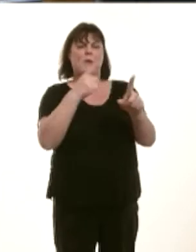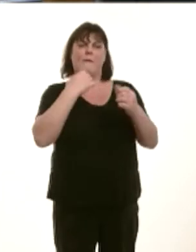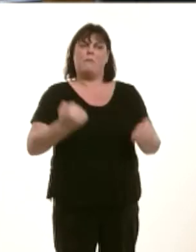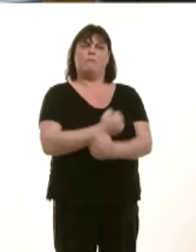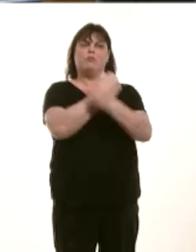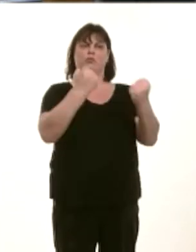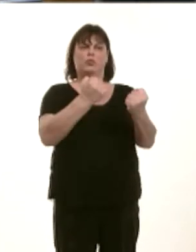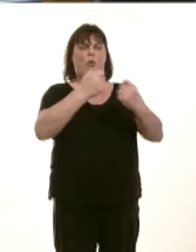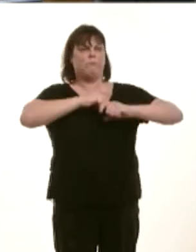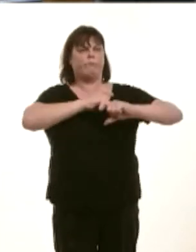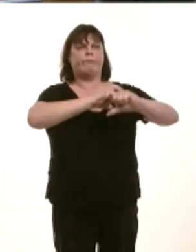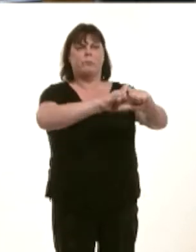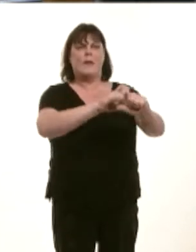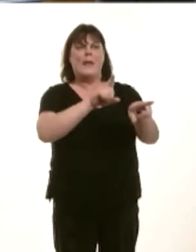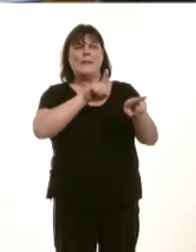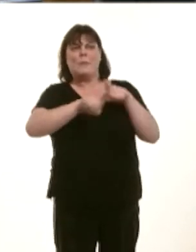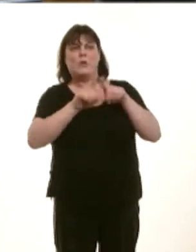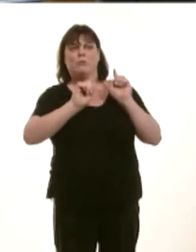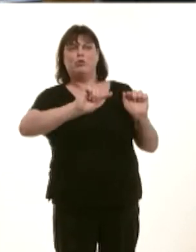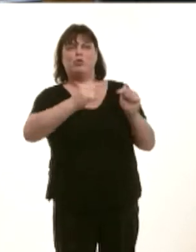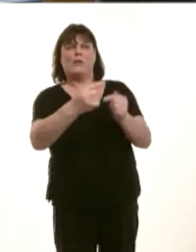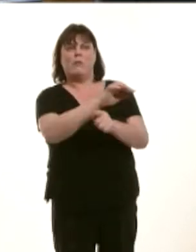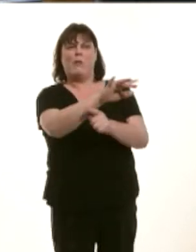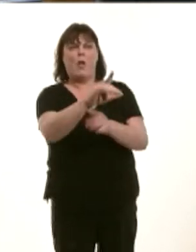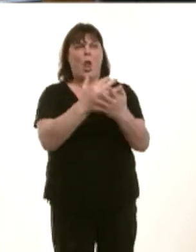facing the challenges that are out there, in terms of competition from universities,